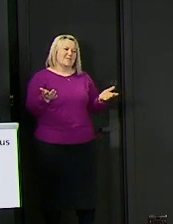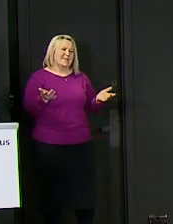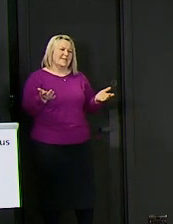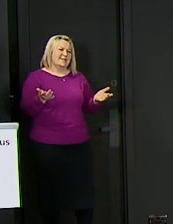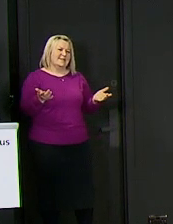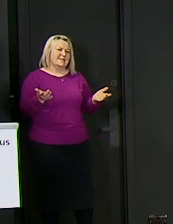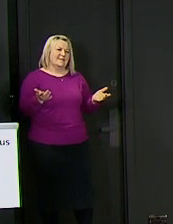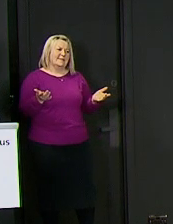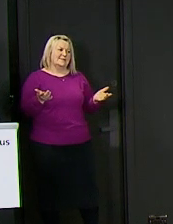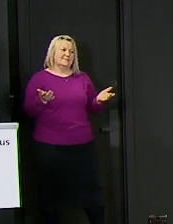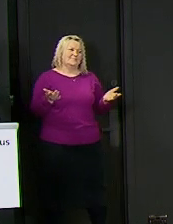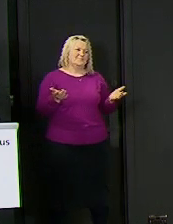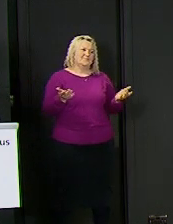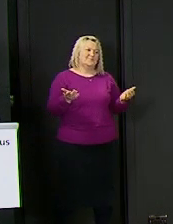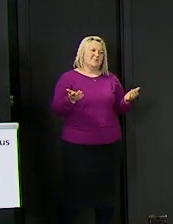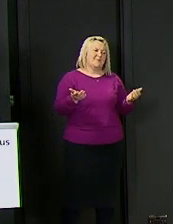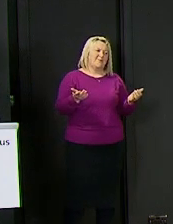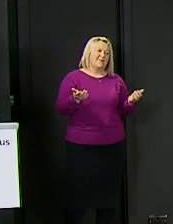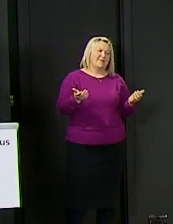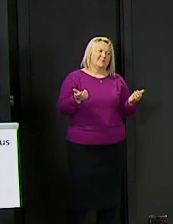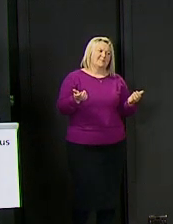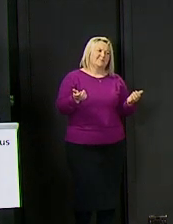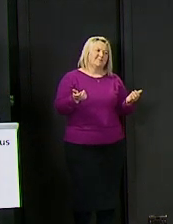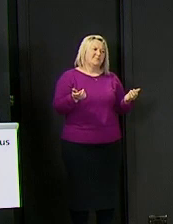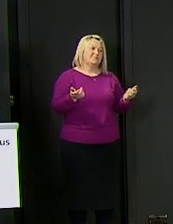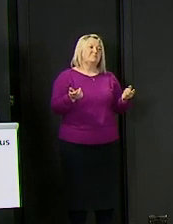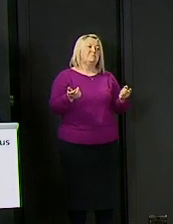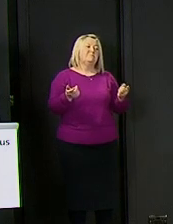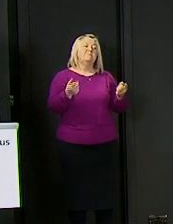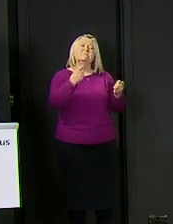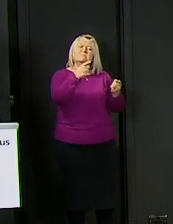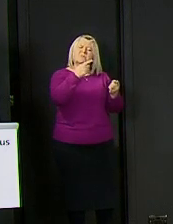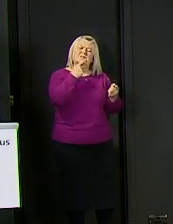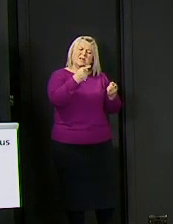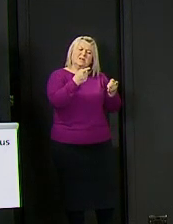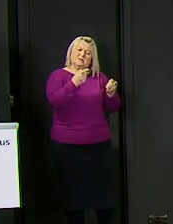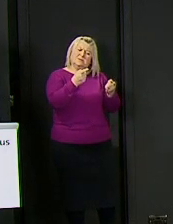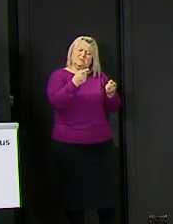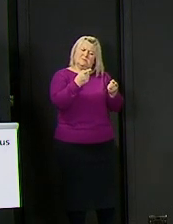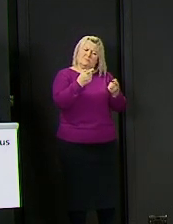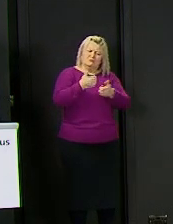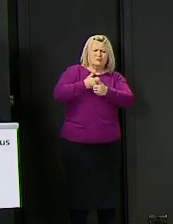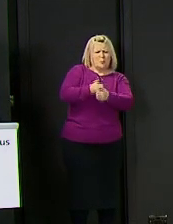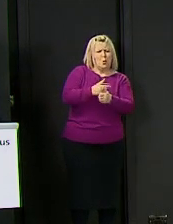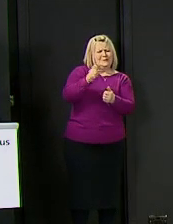Do you think by standing by the CMO for much of yesterday that you had made a mistake.